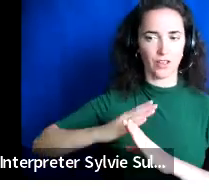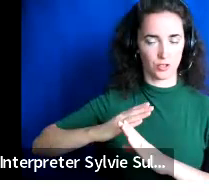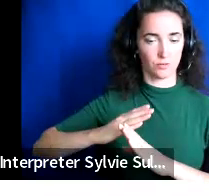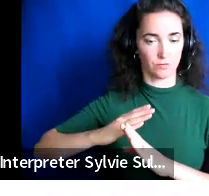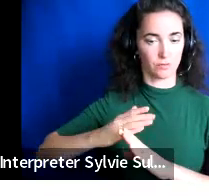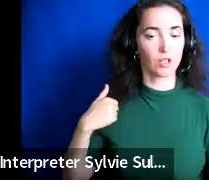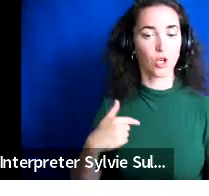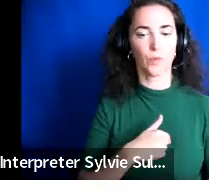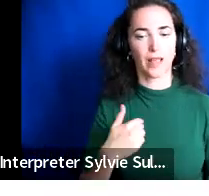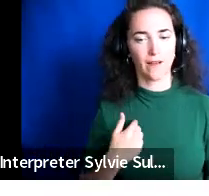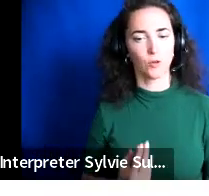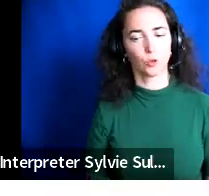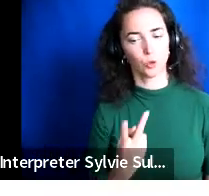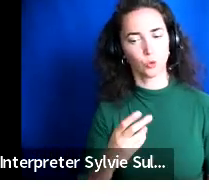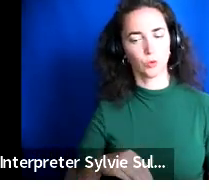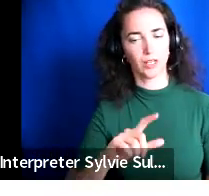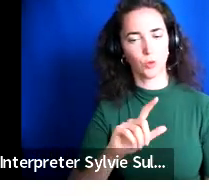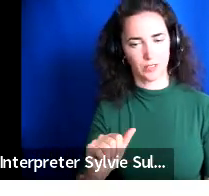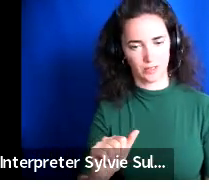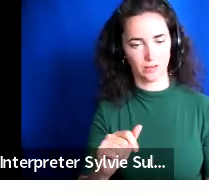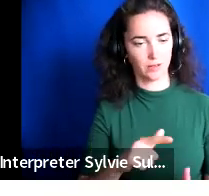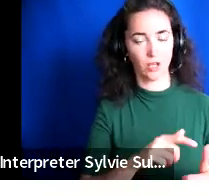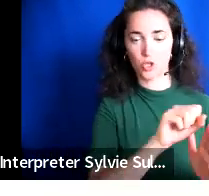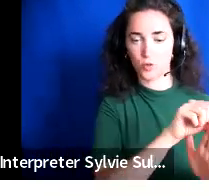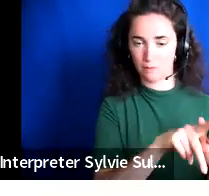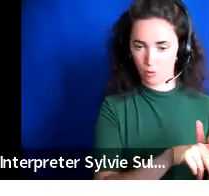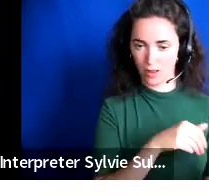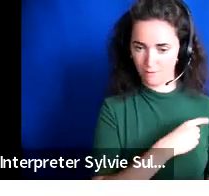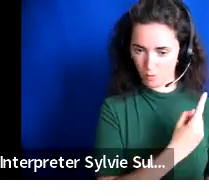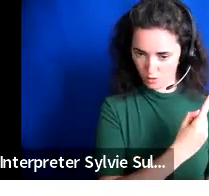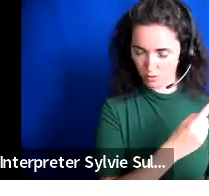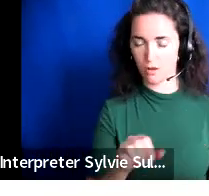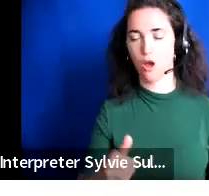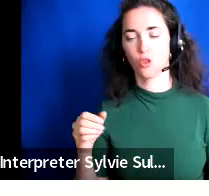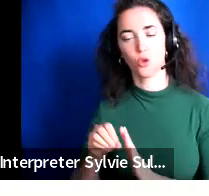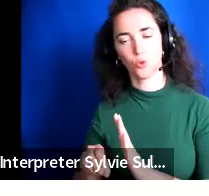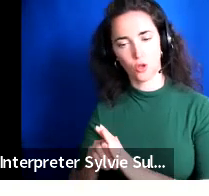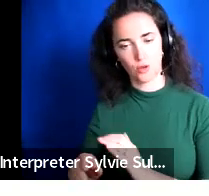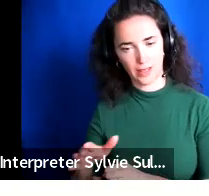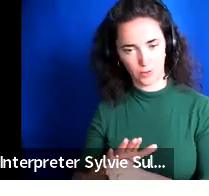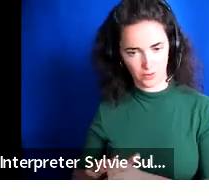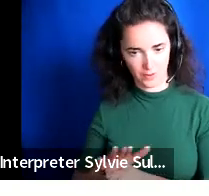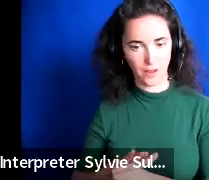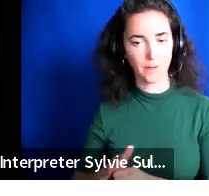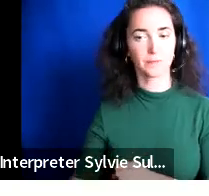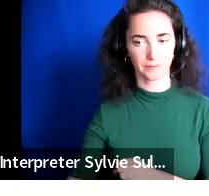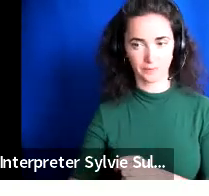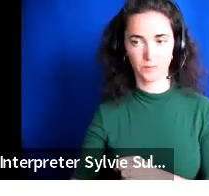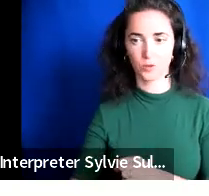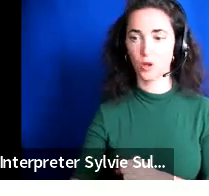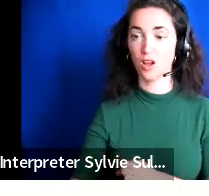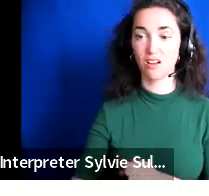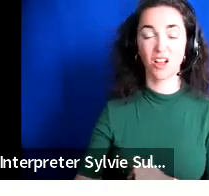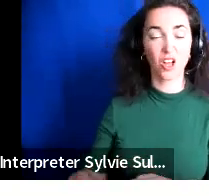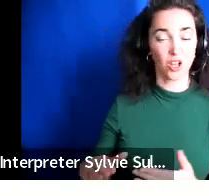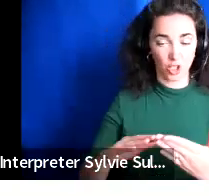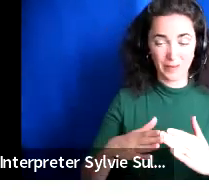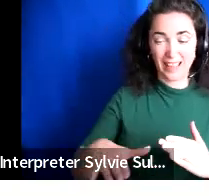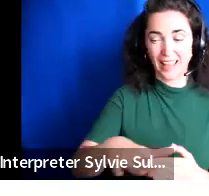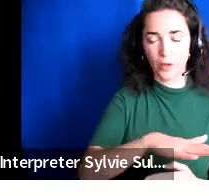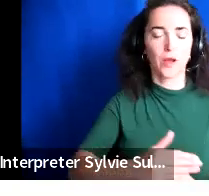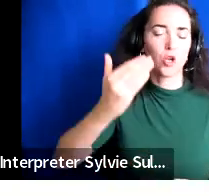Local prices call centers in Louisiana, one in Streetport area, one in the New Orleans area, and so they know the local communities, and they know the linkages to local resources.